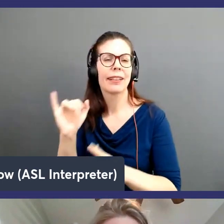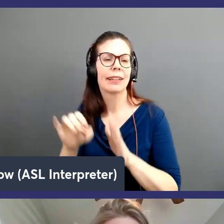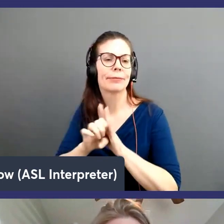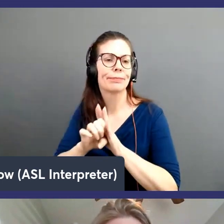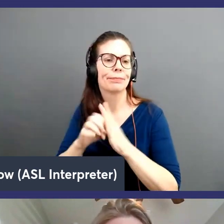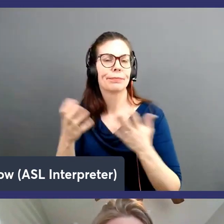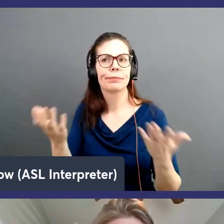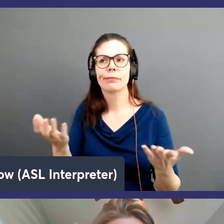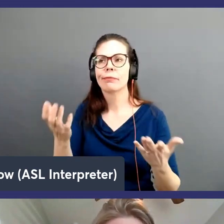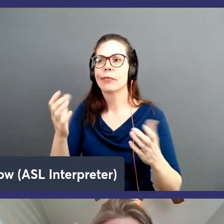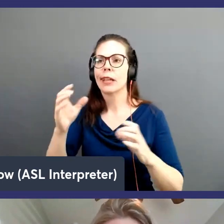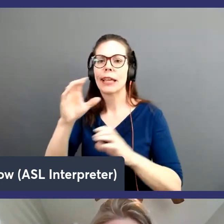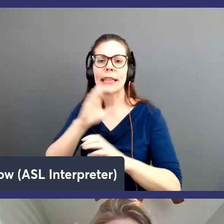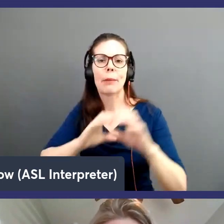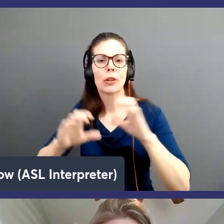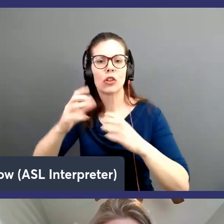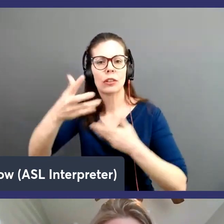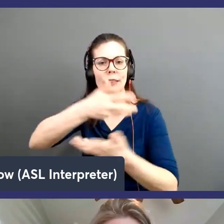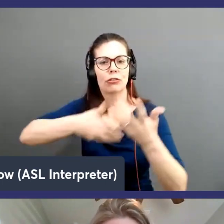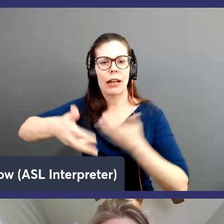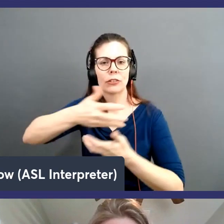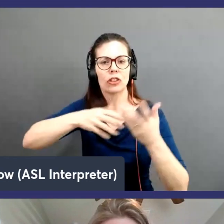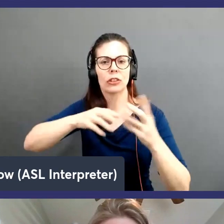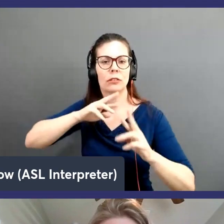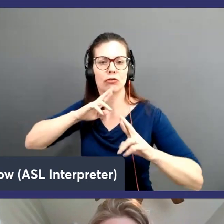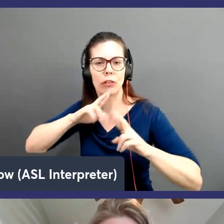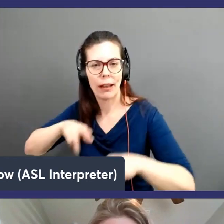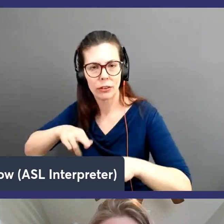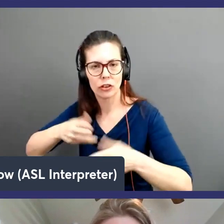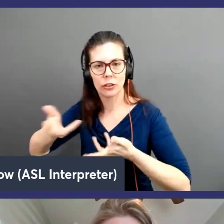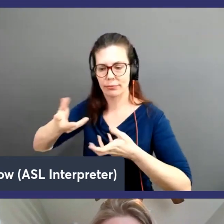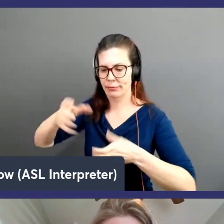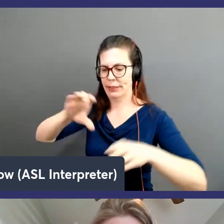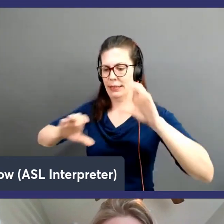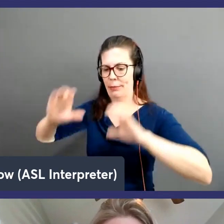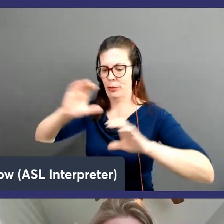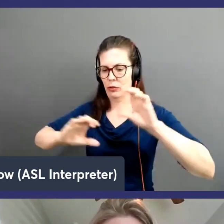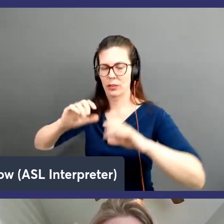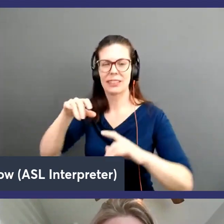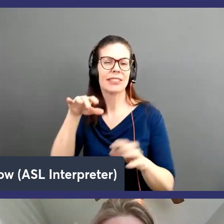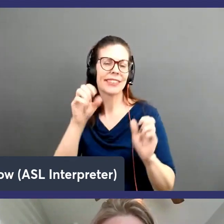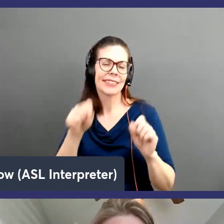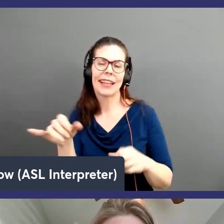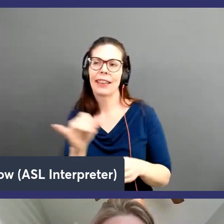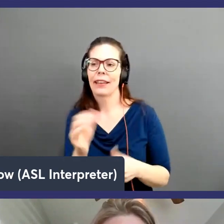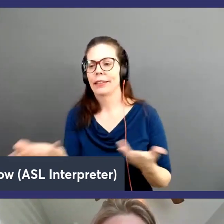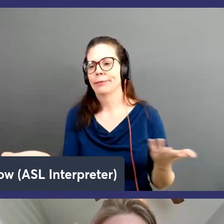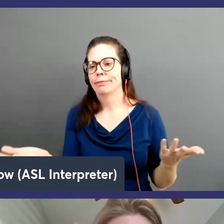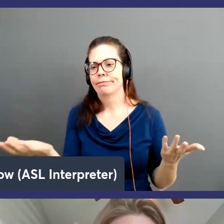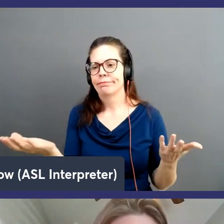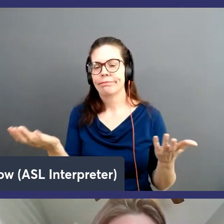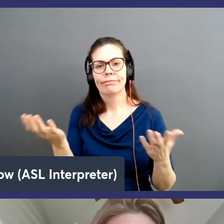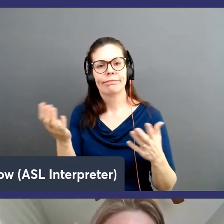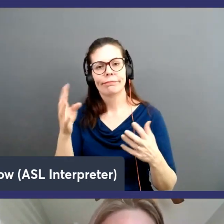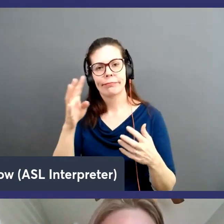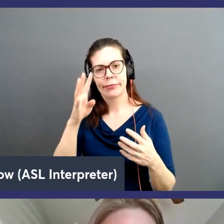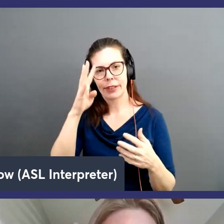chemical interactions, chemical reactions. And so you could do things like simulating protein folding,